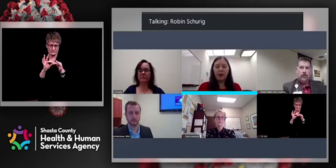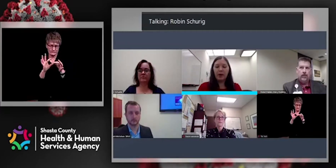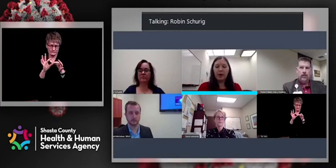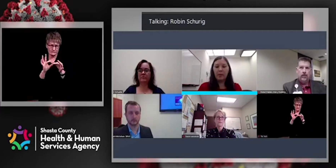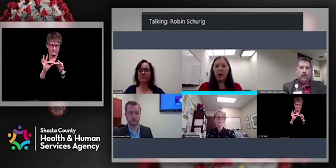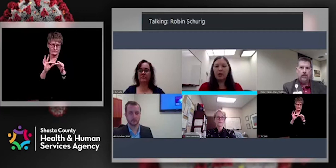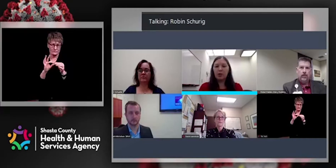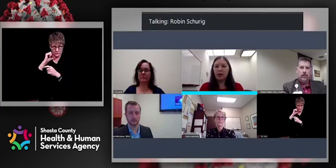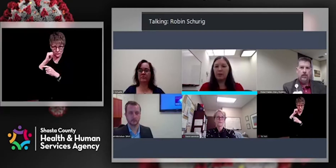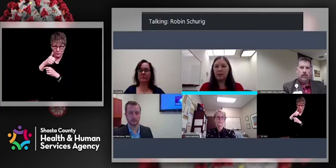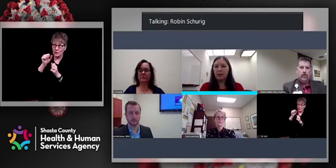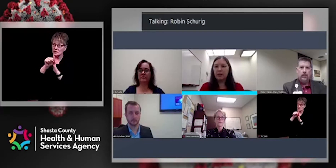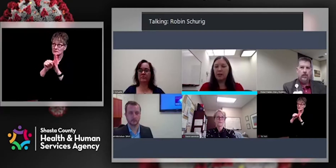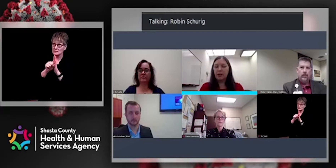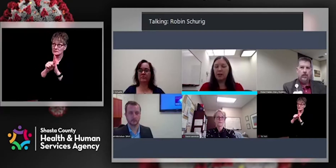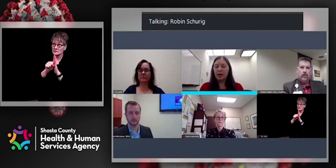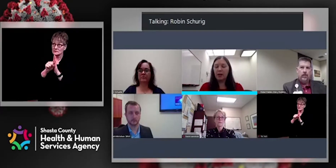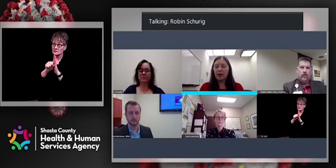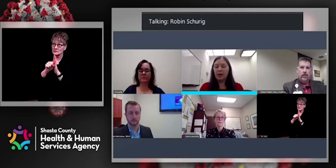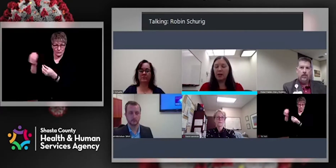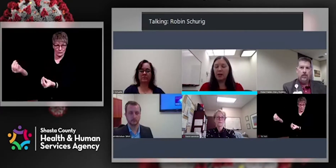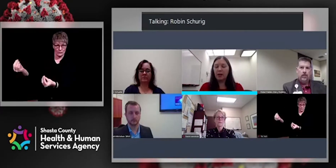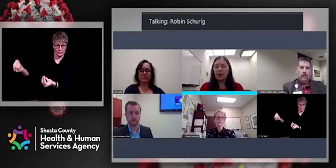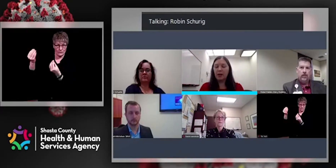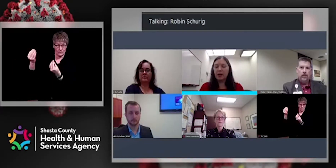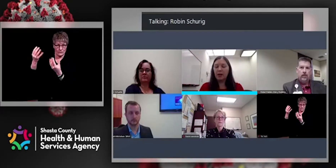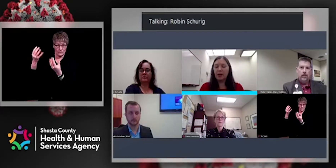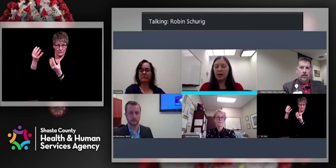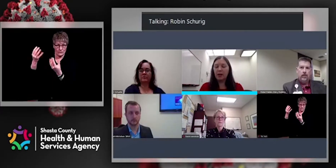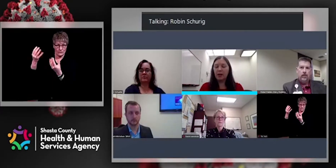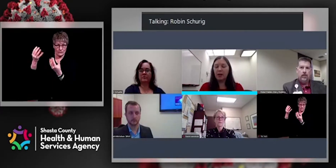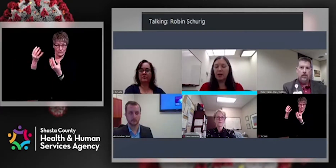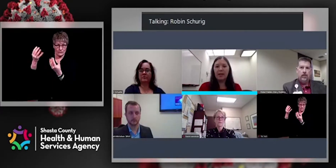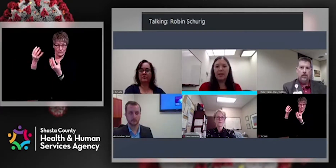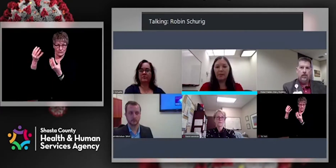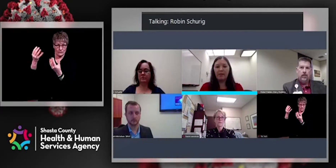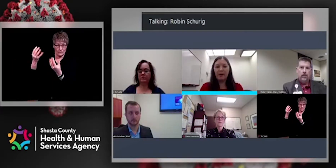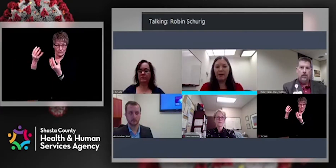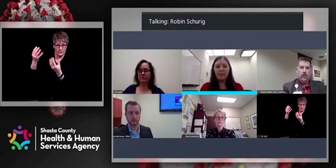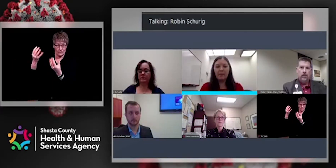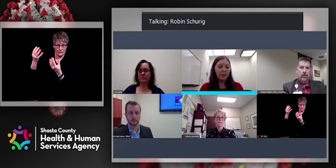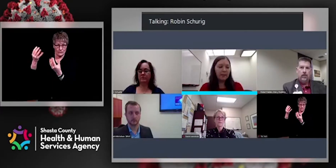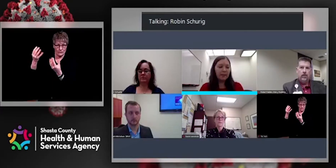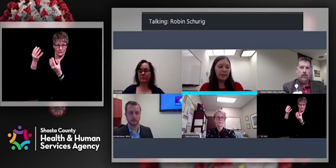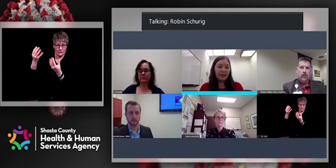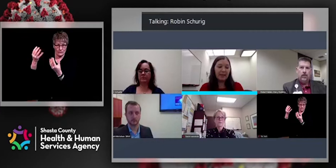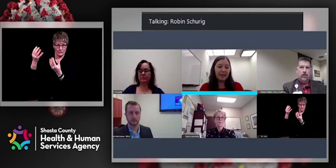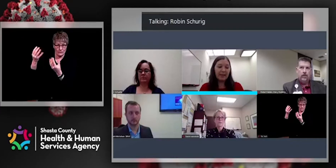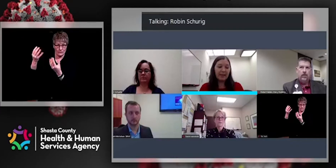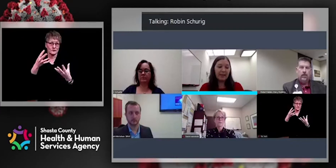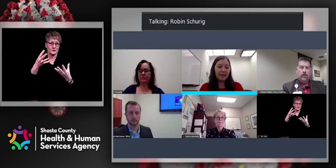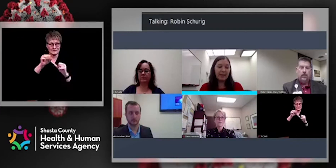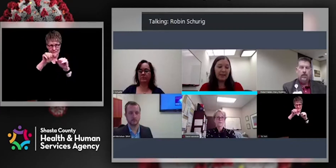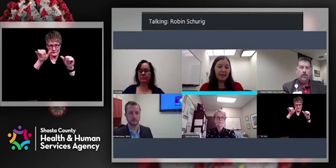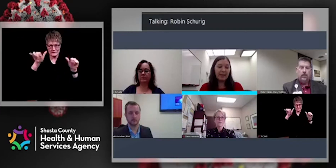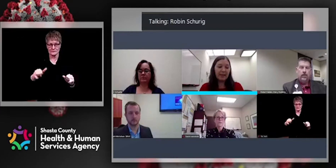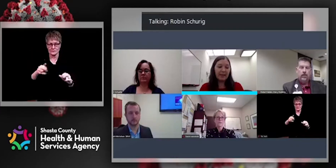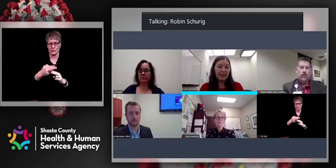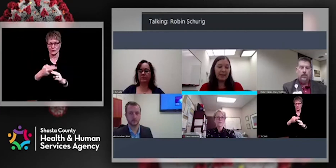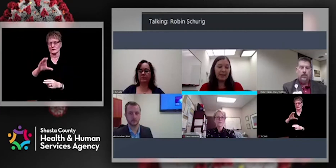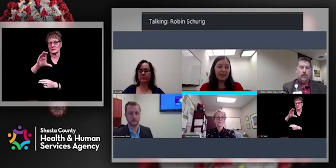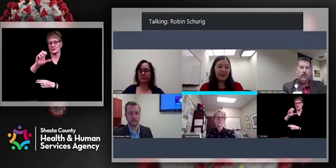the launch of an electronic notification system called 'CA Notify.' 'CA' For California. It's